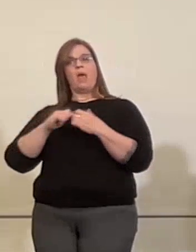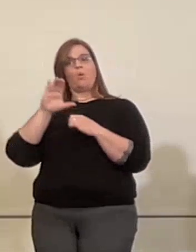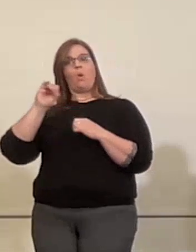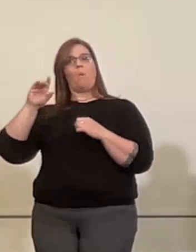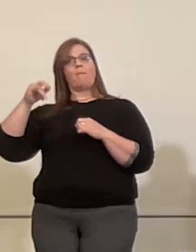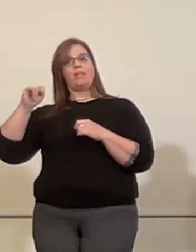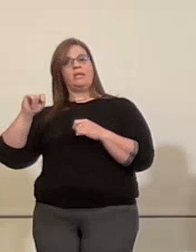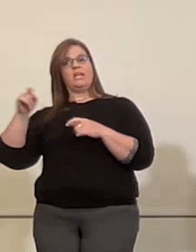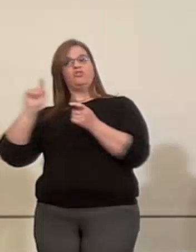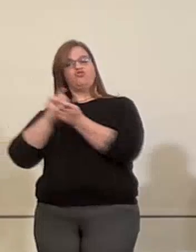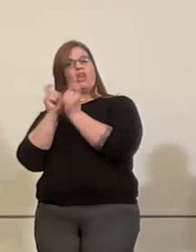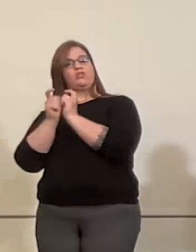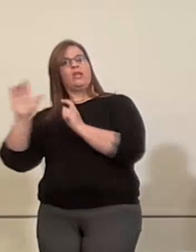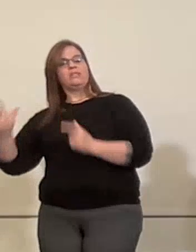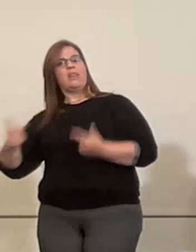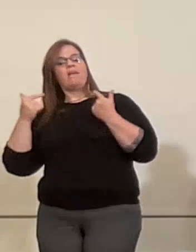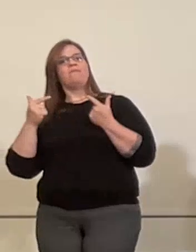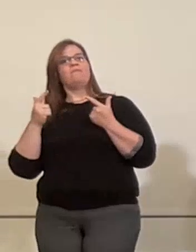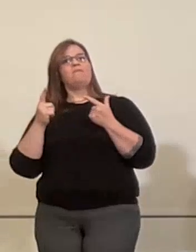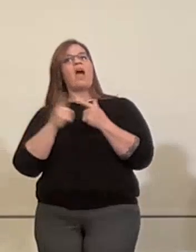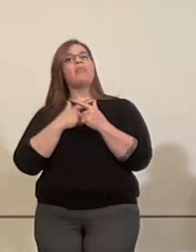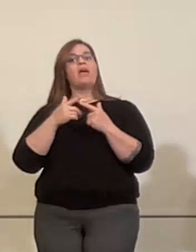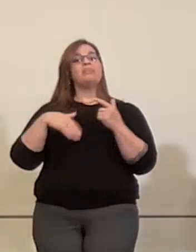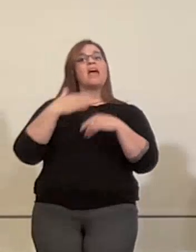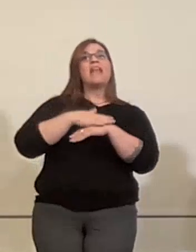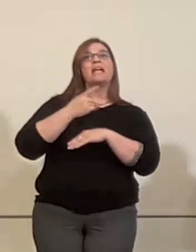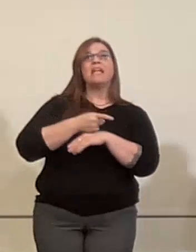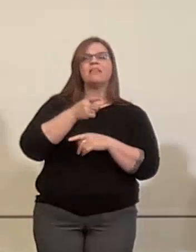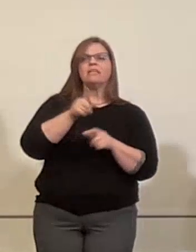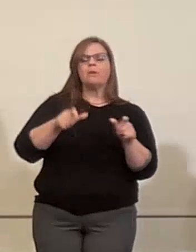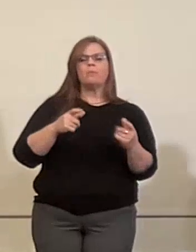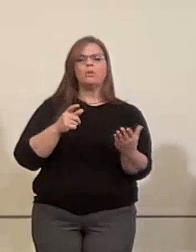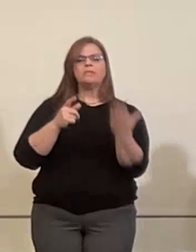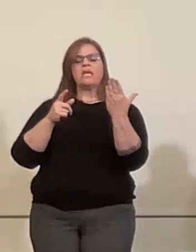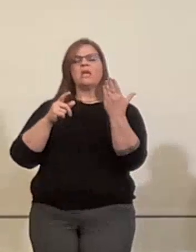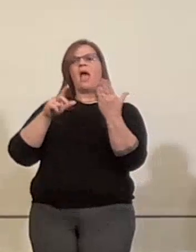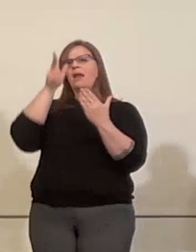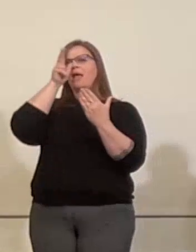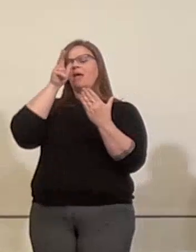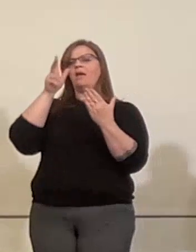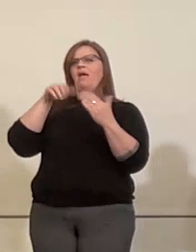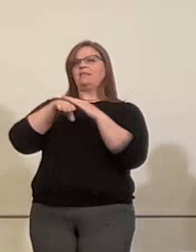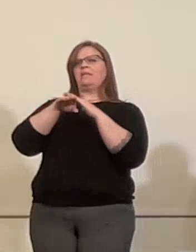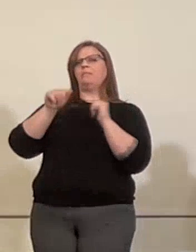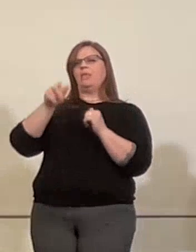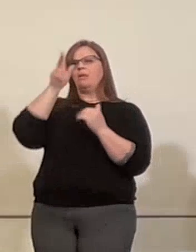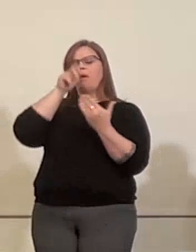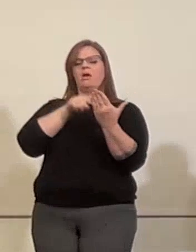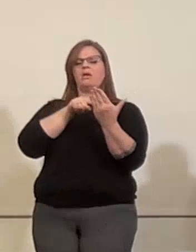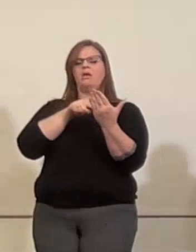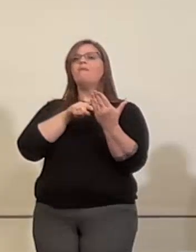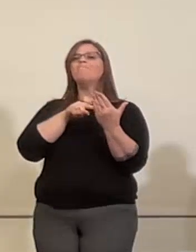day they get a an accessibility bug, they see it in a different lens. So that comes back to creating clarity. It helps create synergy.